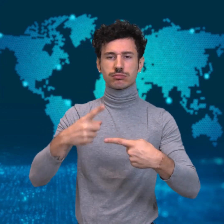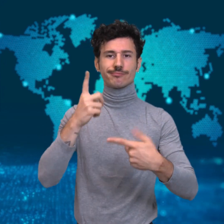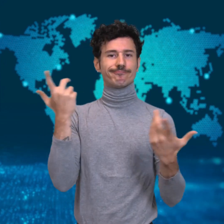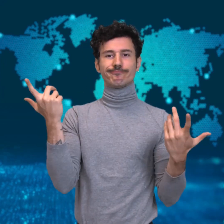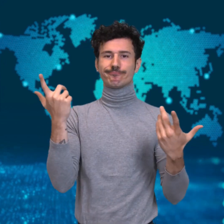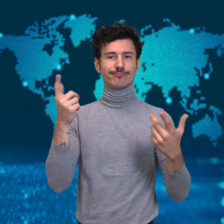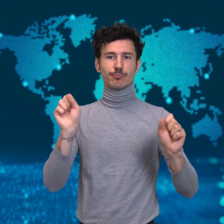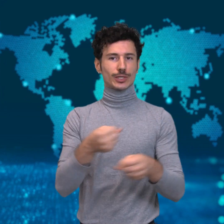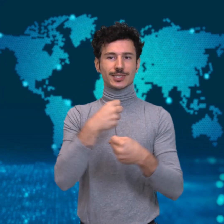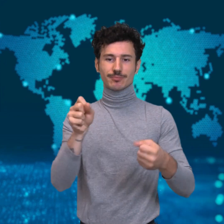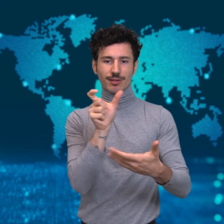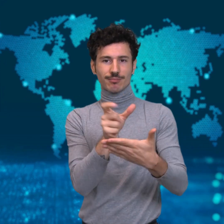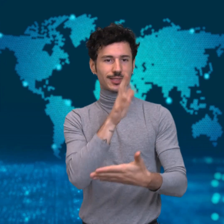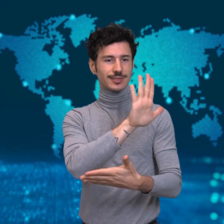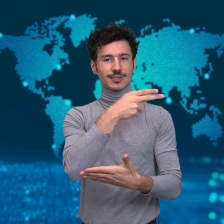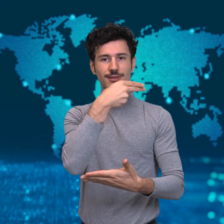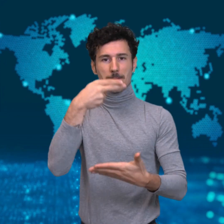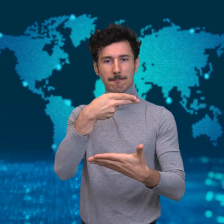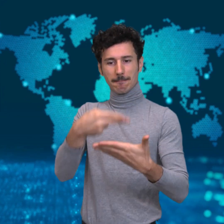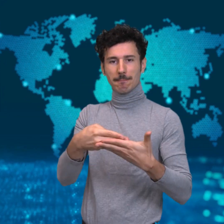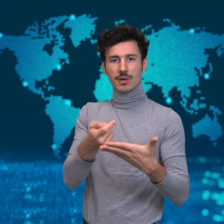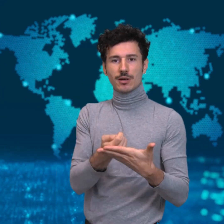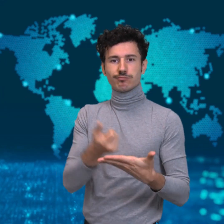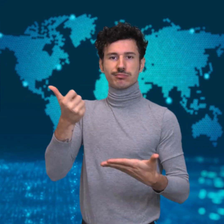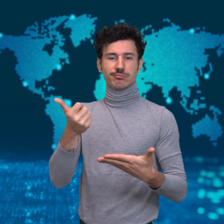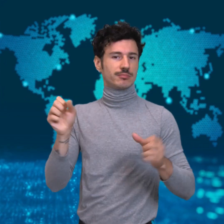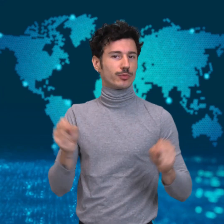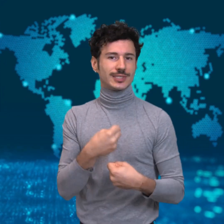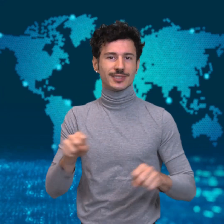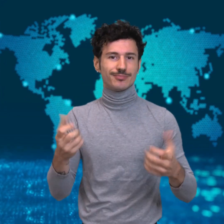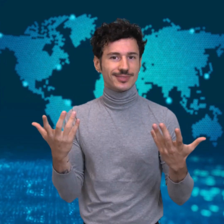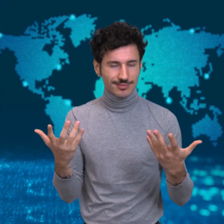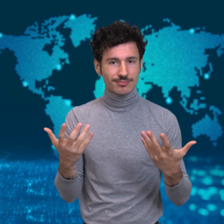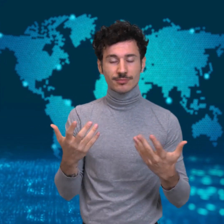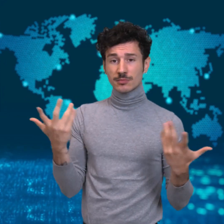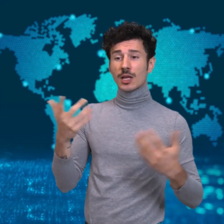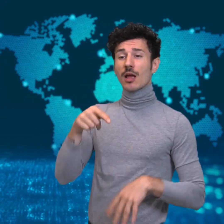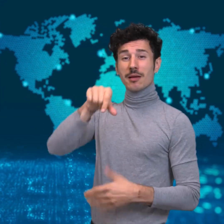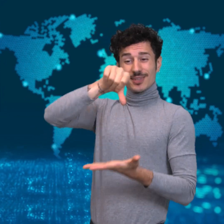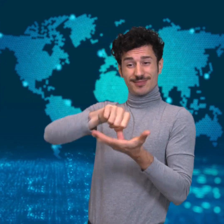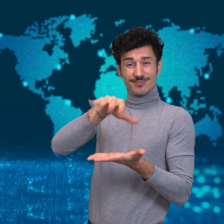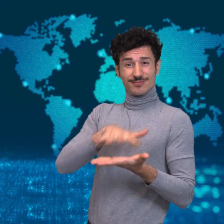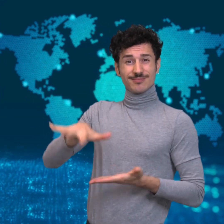When the 3,000 people of his village heard about his death,